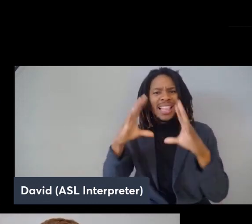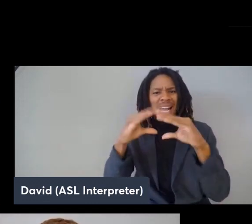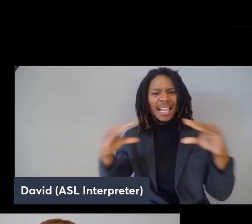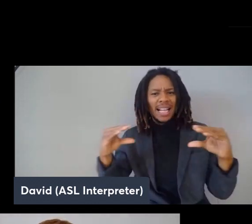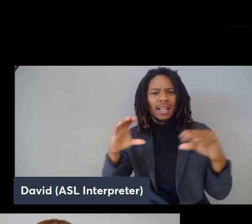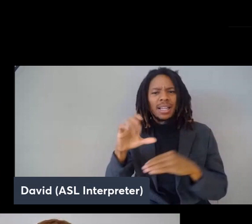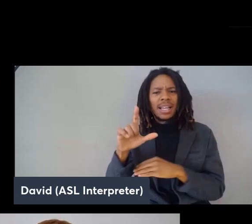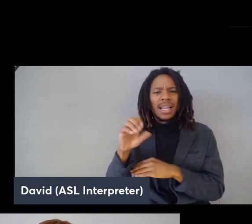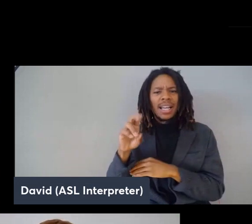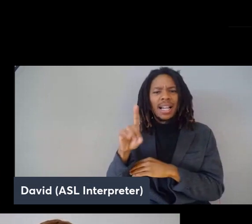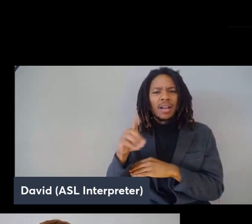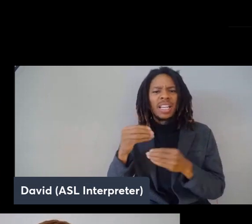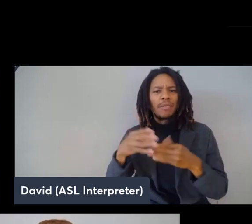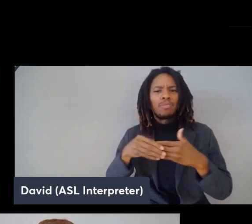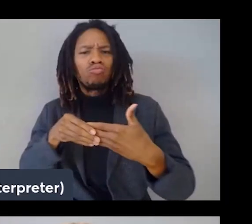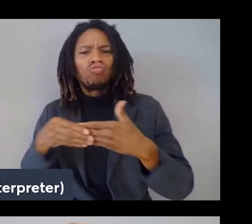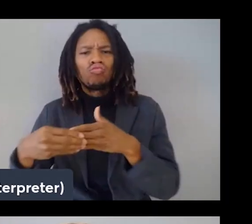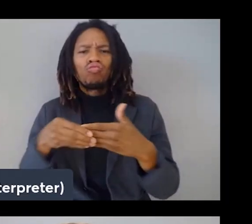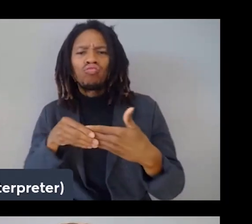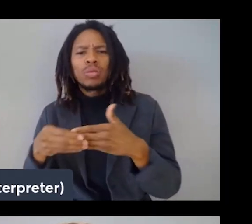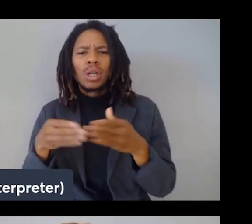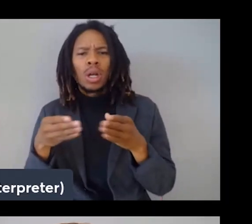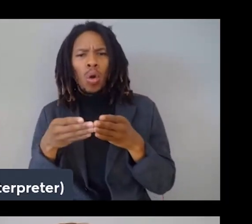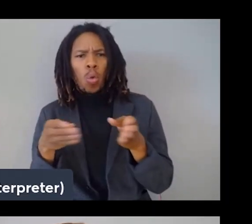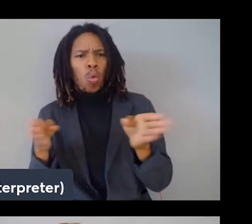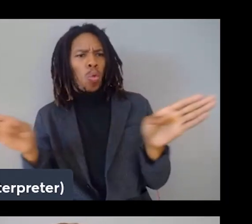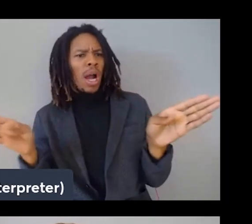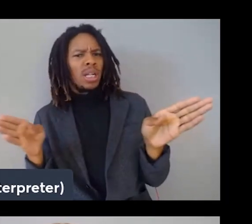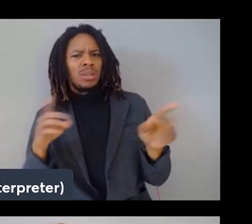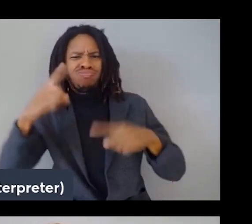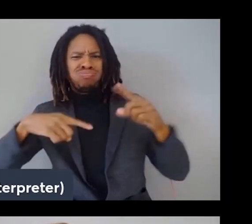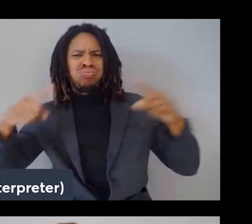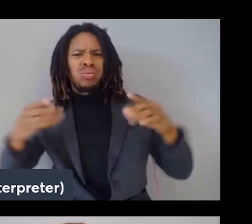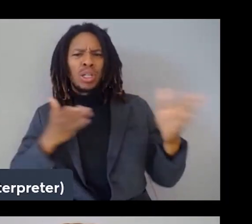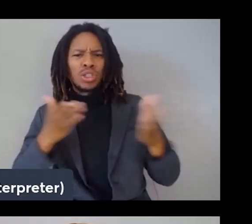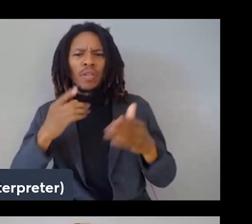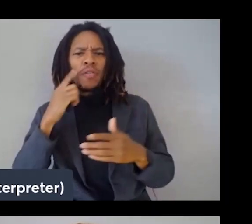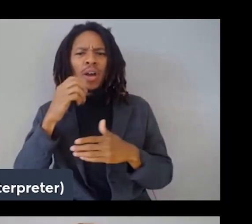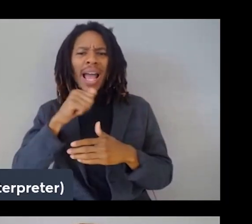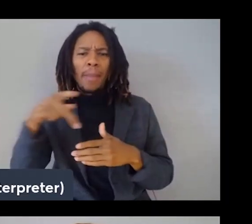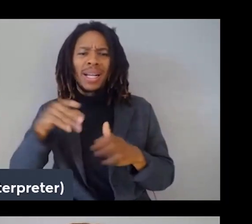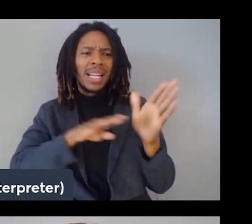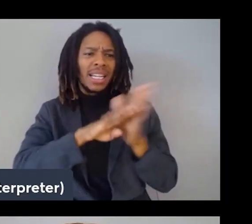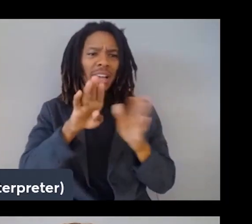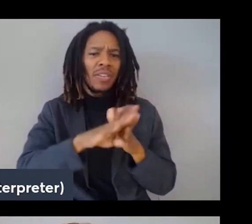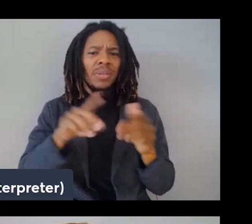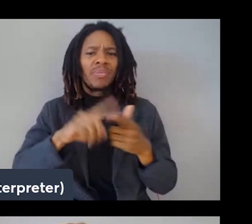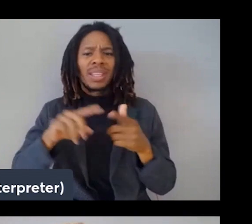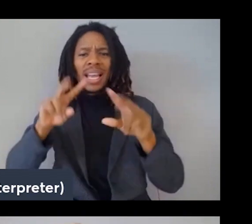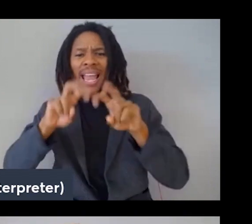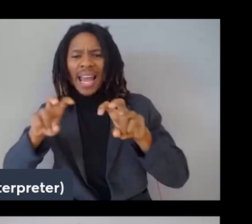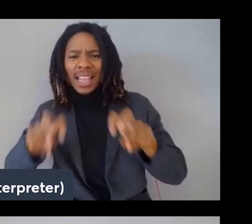It gives them agility with this wide range of services for application development, for analytics and whatnot.